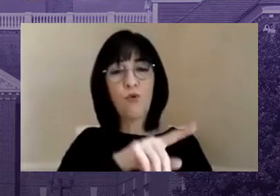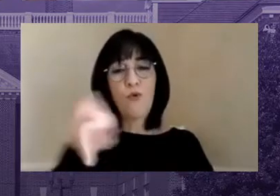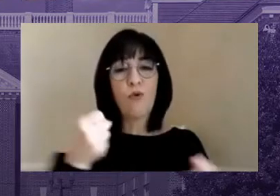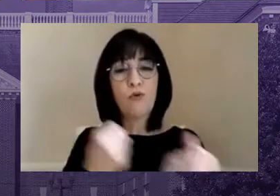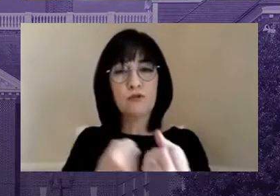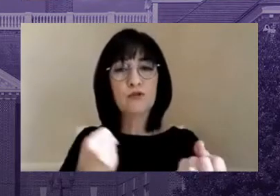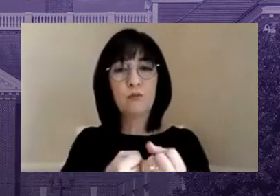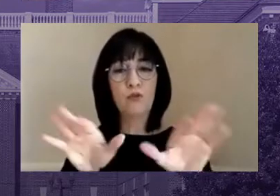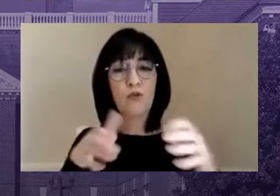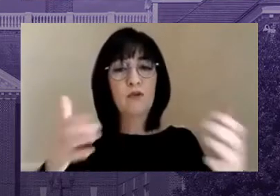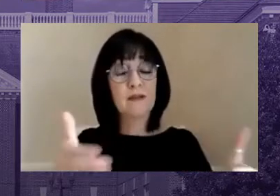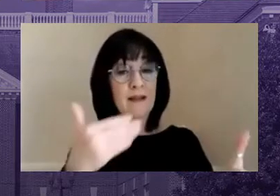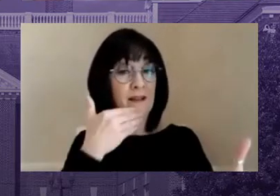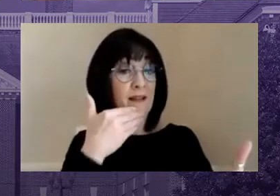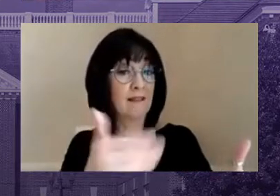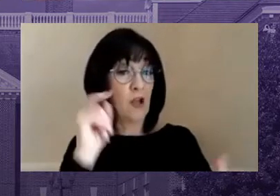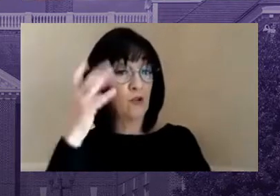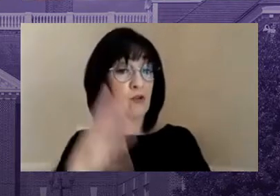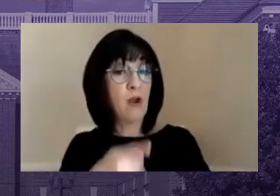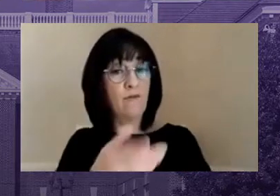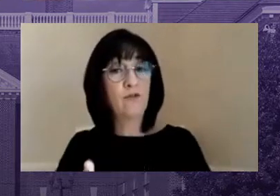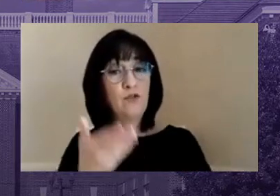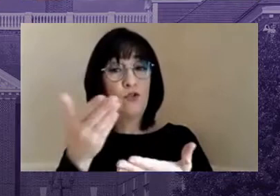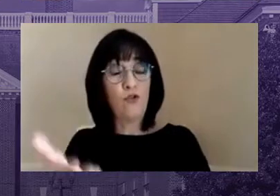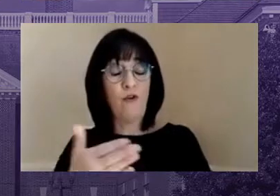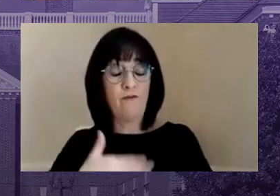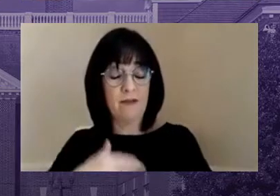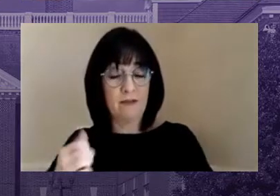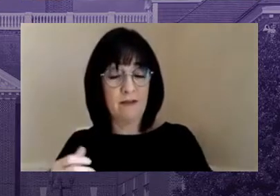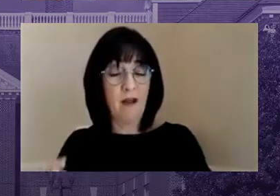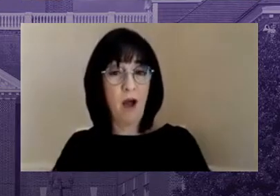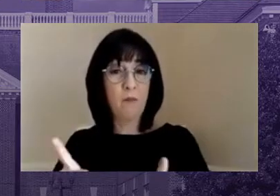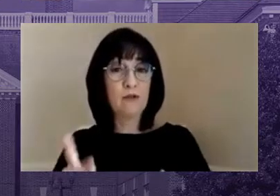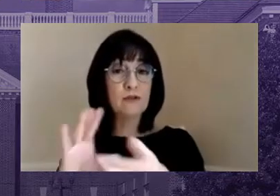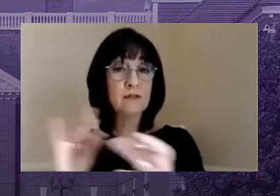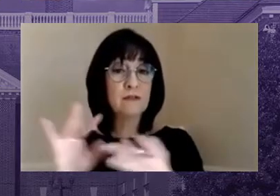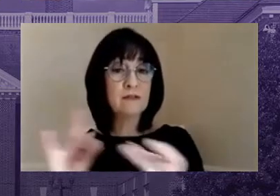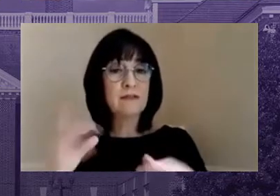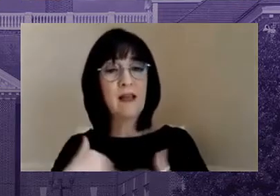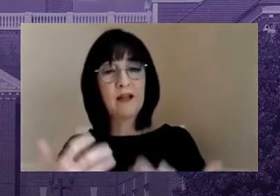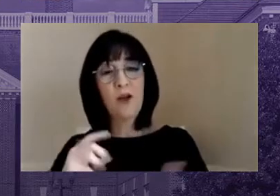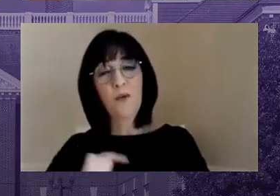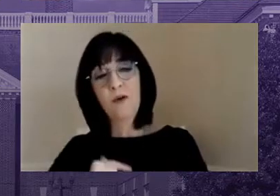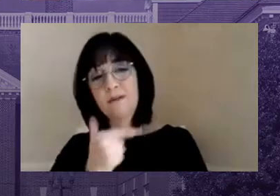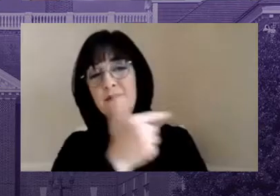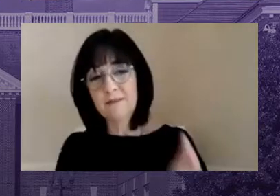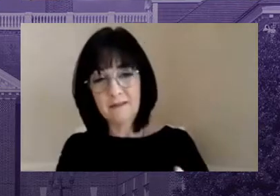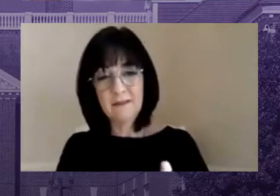few words this morning. I'd like to pass it over to our Dover Force Support Squadron Commander, Major Kady Griffin.